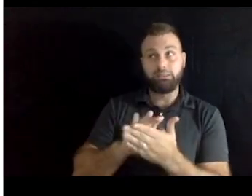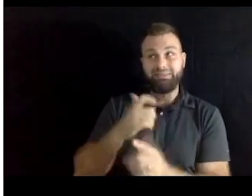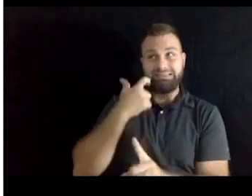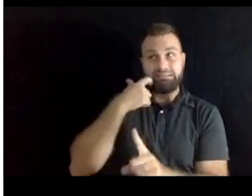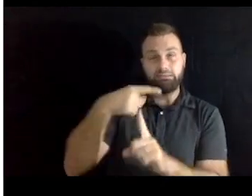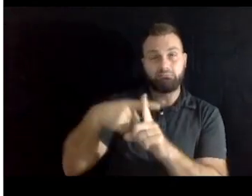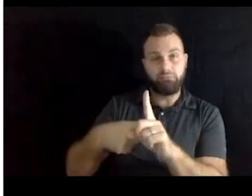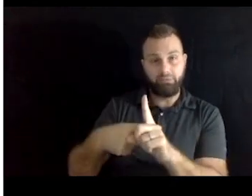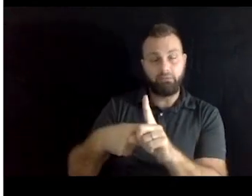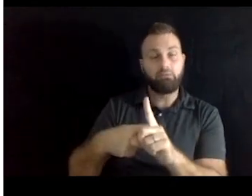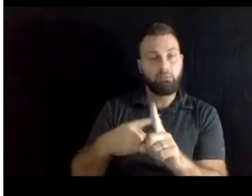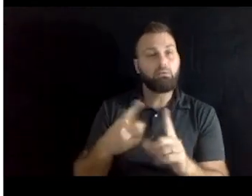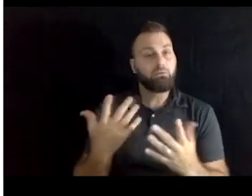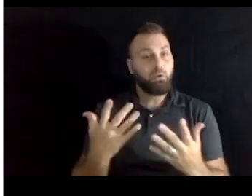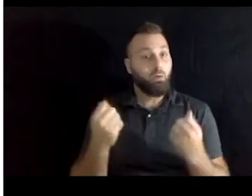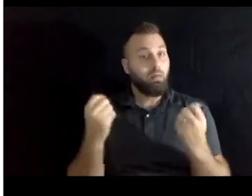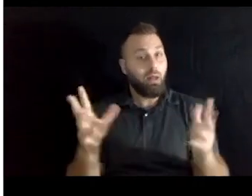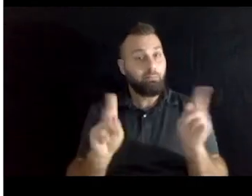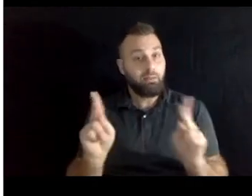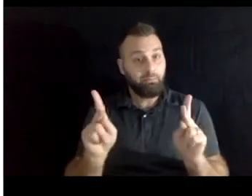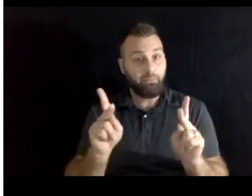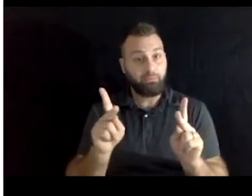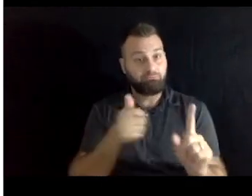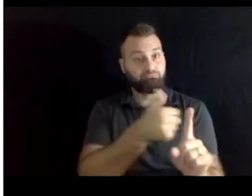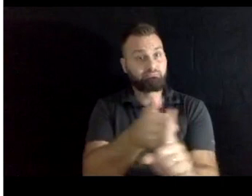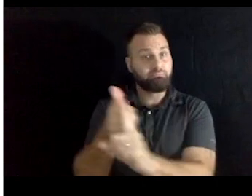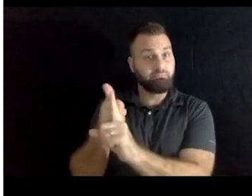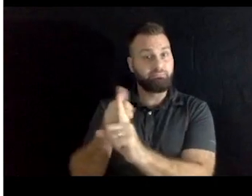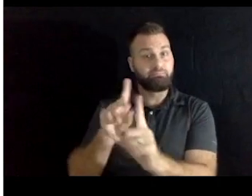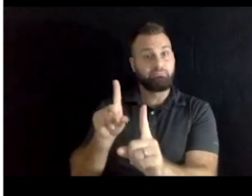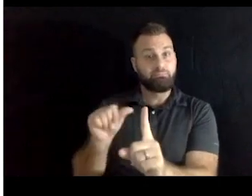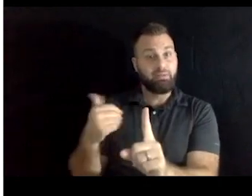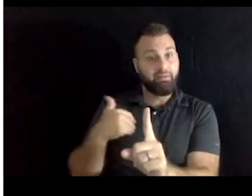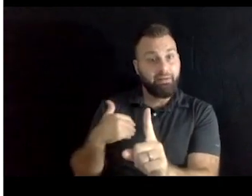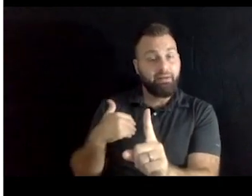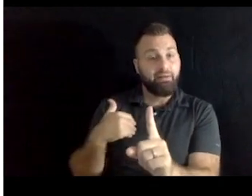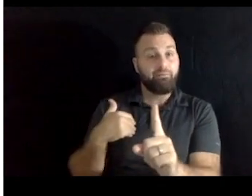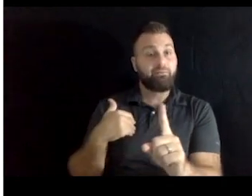disabilities who are just not working or even looking for work.